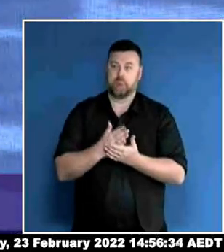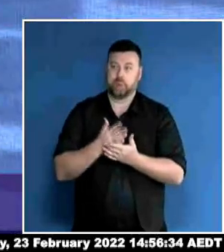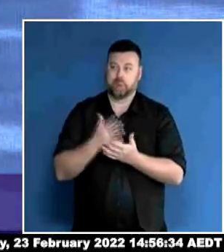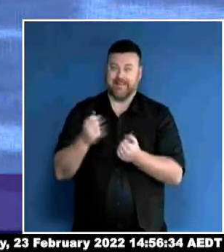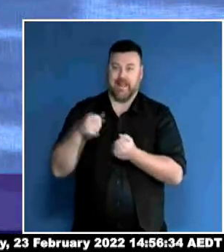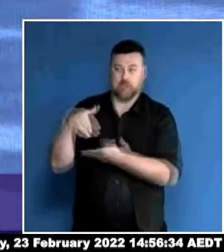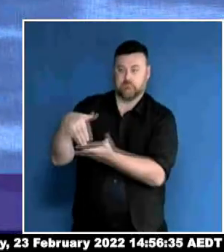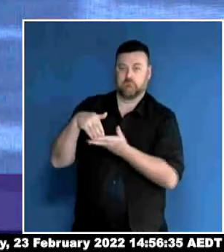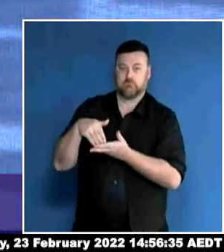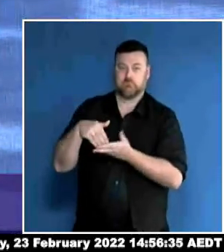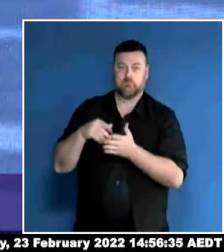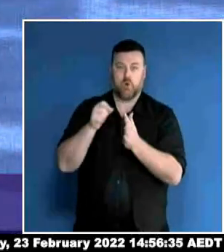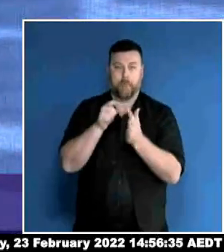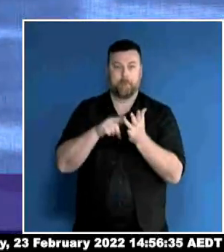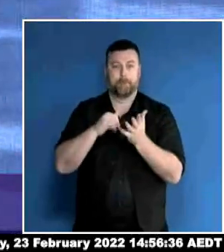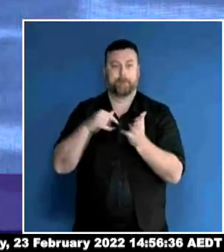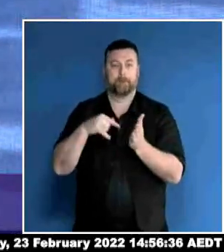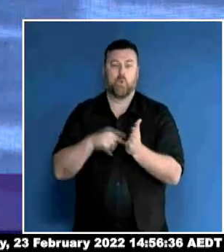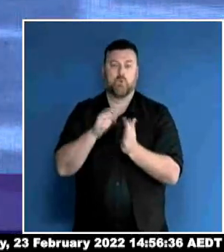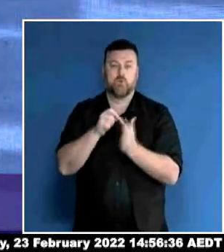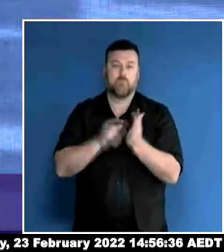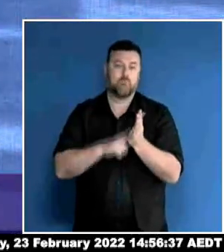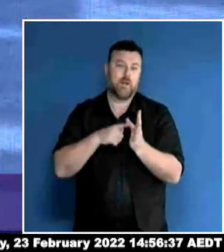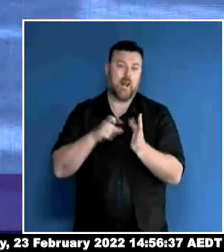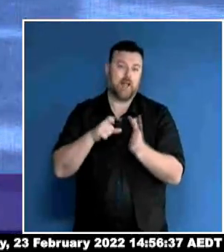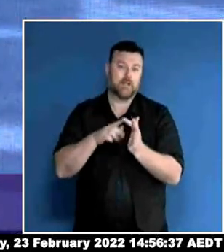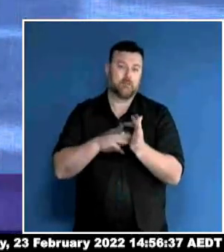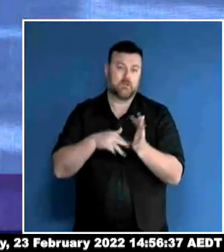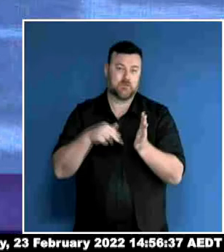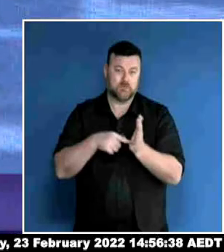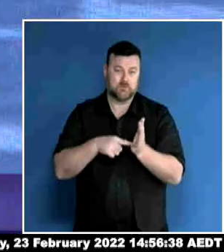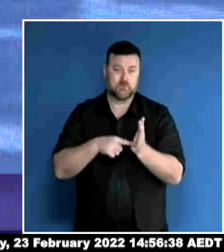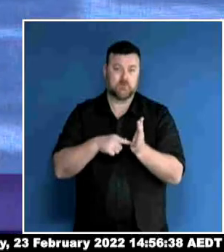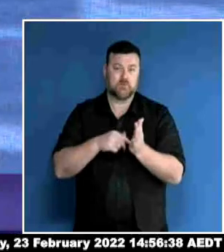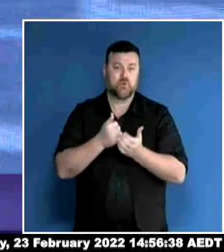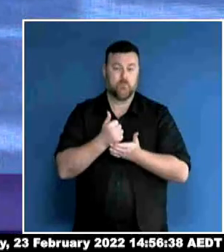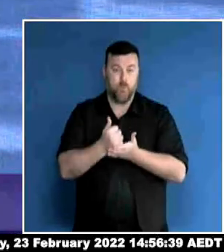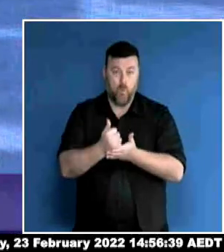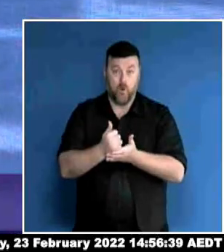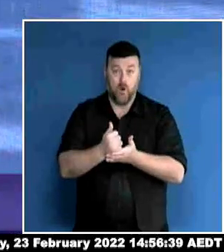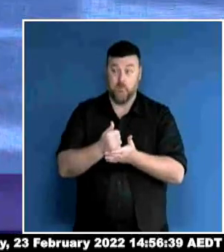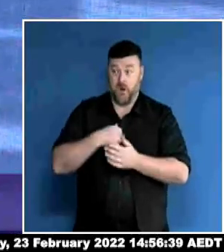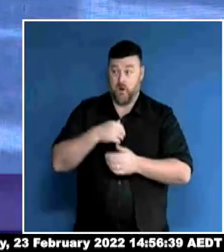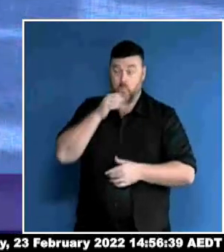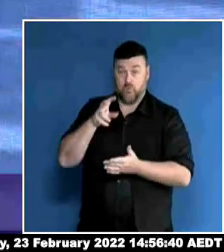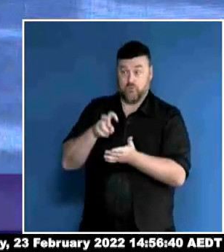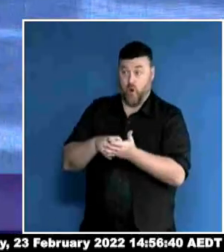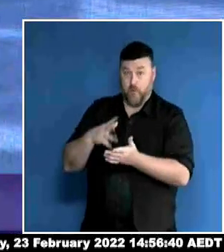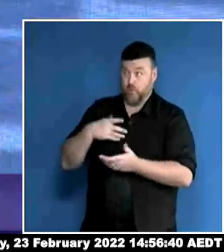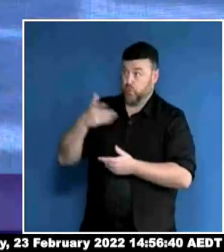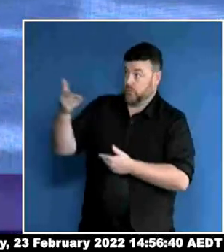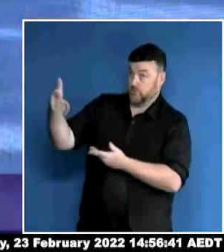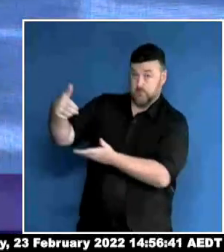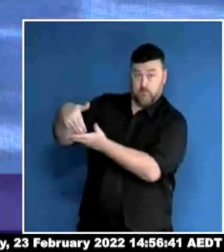You spoke to the Regional Manager and explained that you weren't willing to